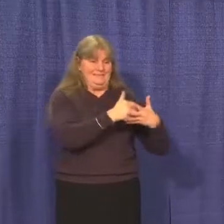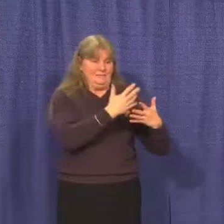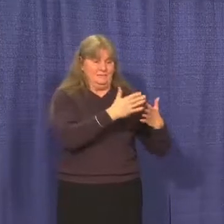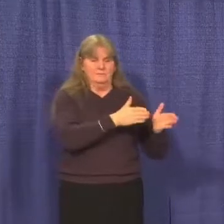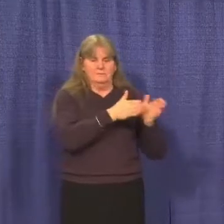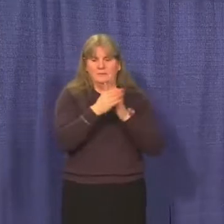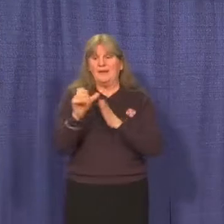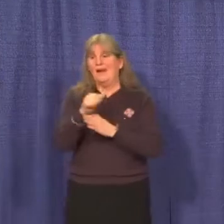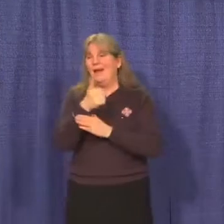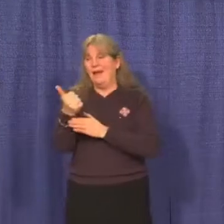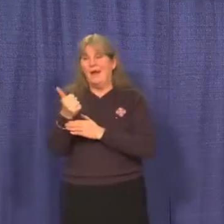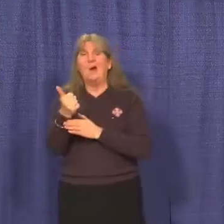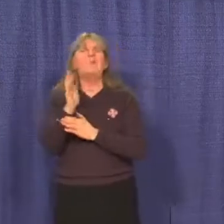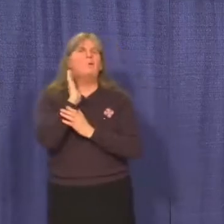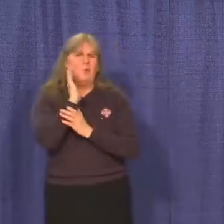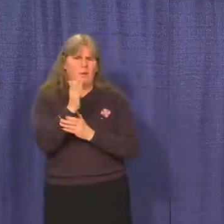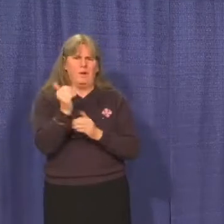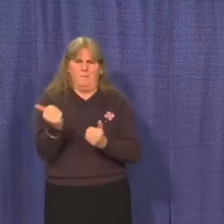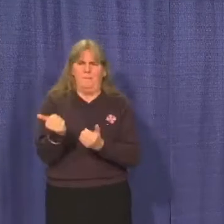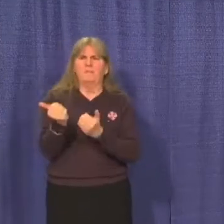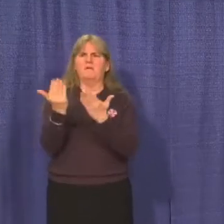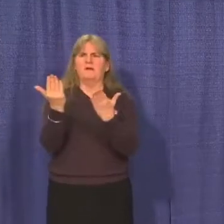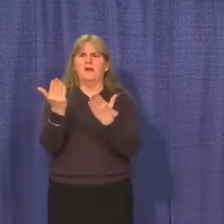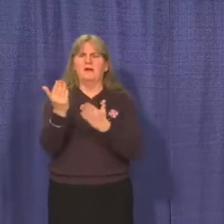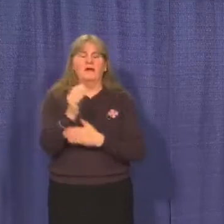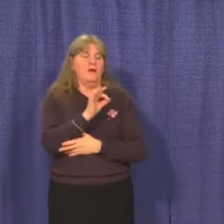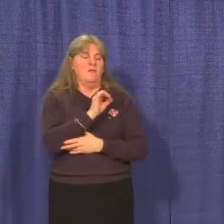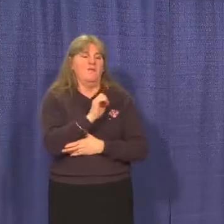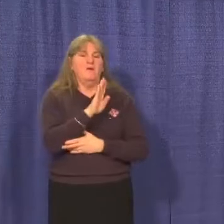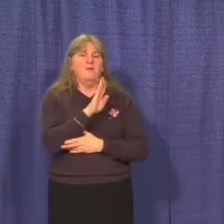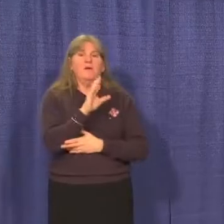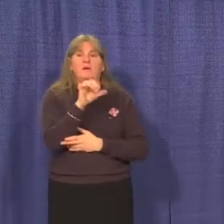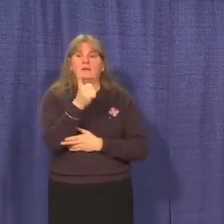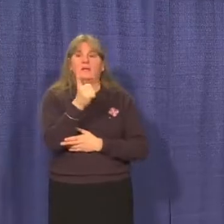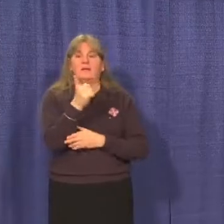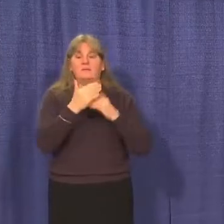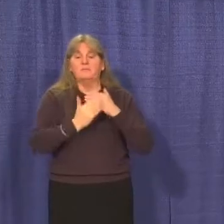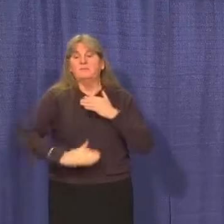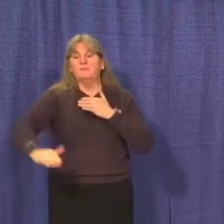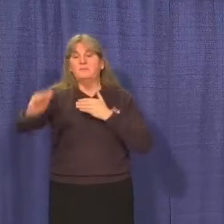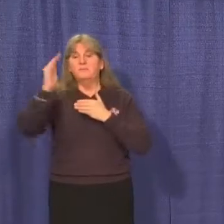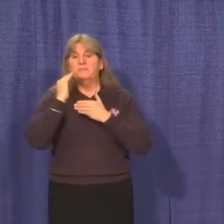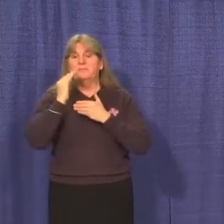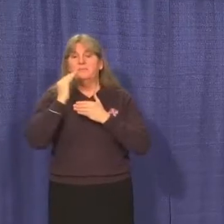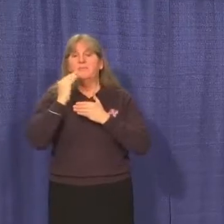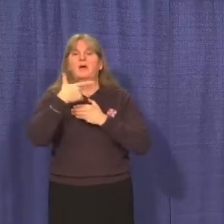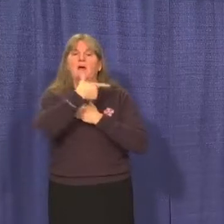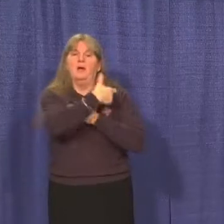I mentioned will be covered once the February 10th clinics in Whitehorse are open. Until then, we will be